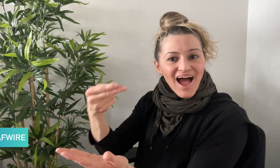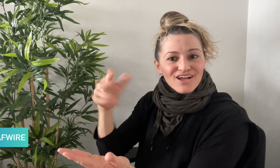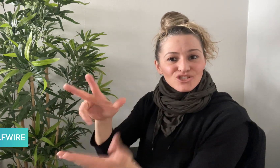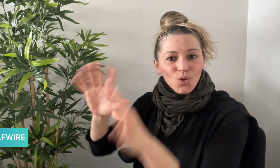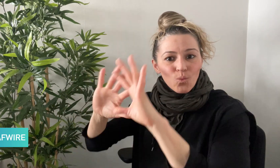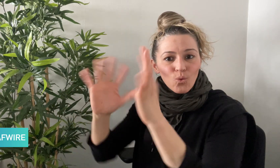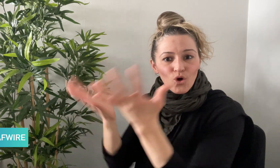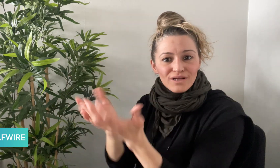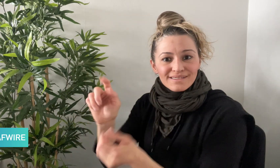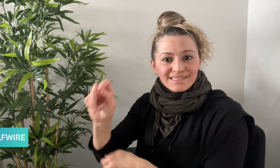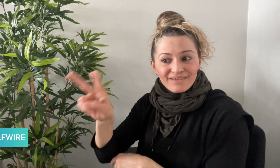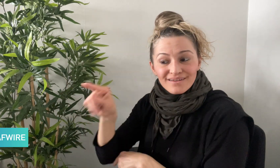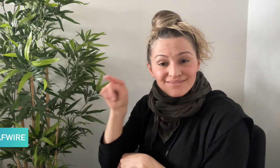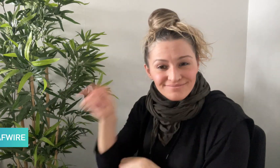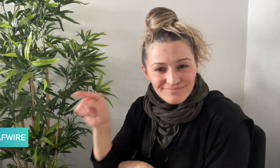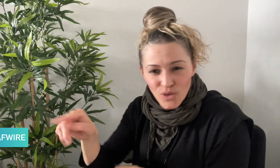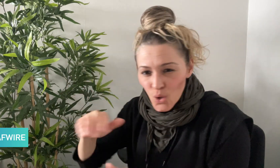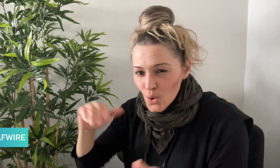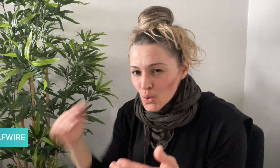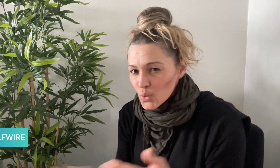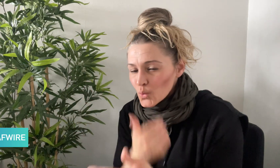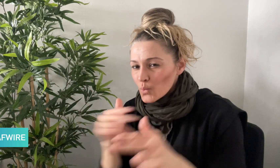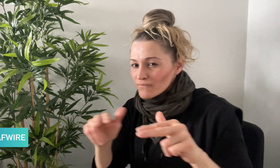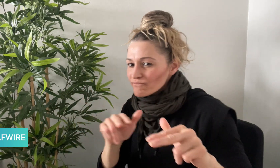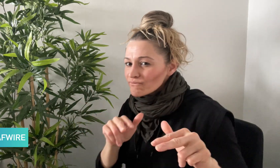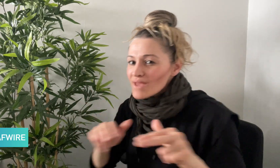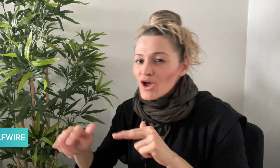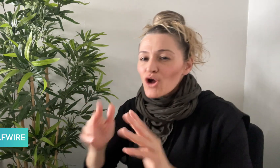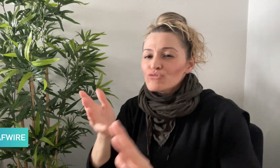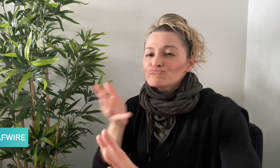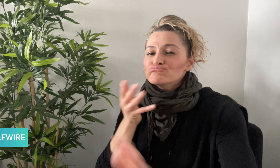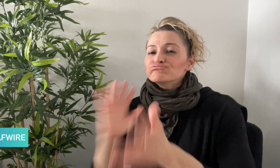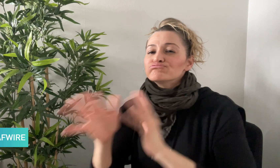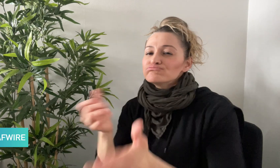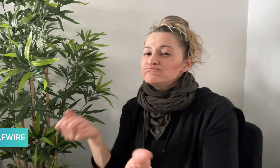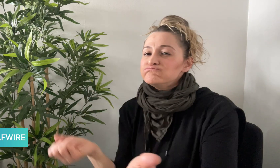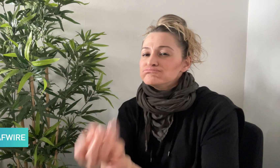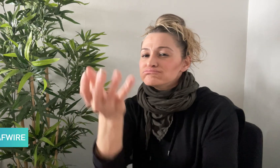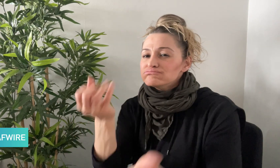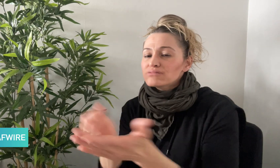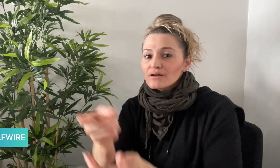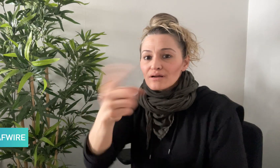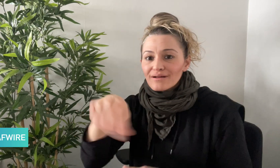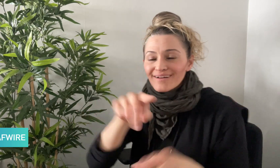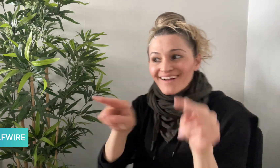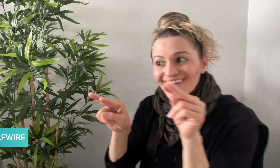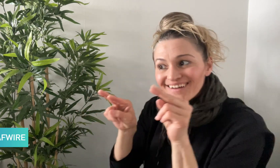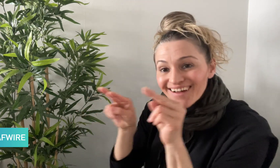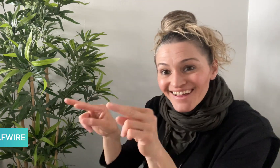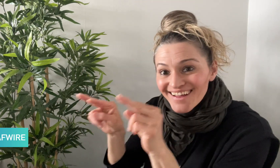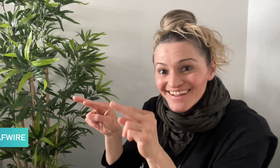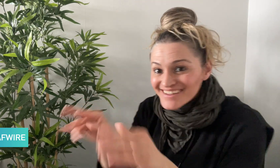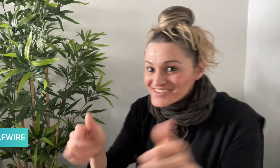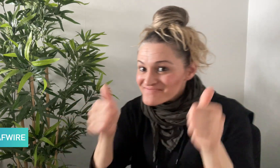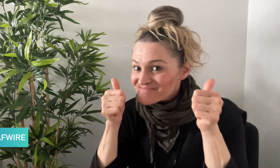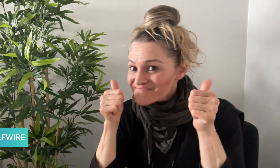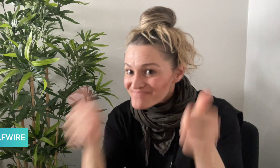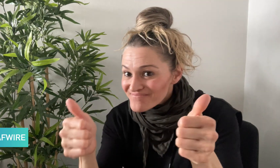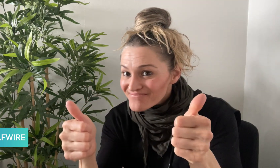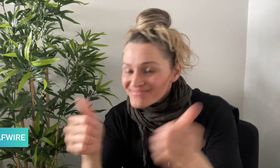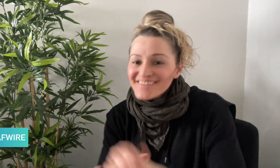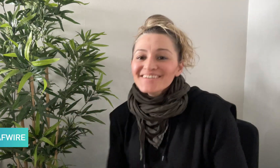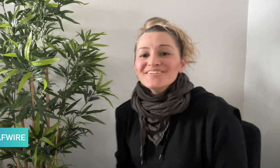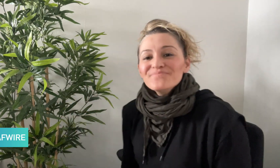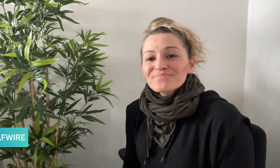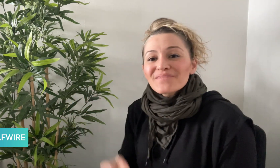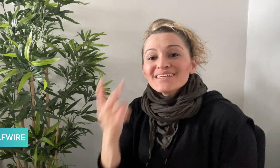H3 World TV to get new video updates!